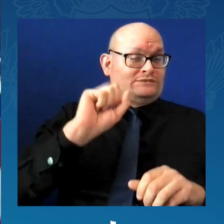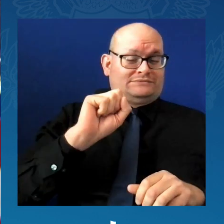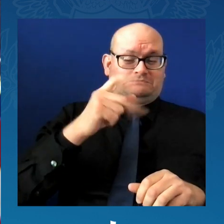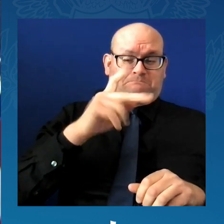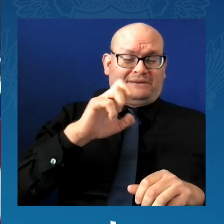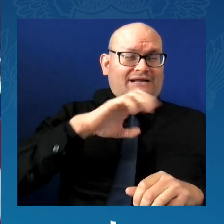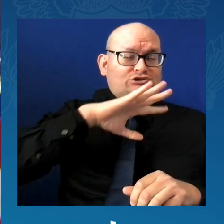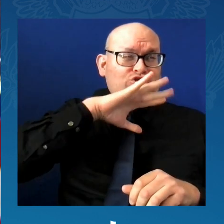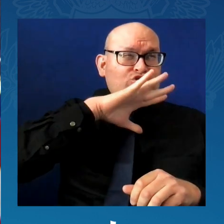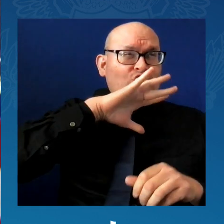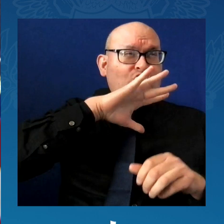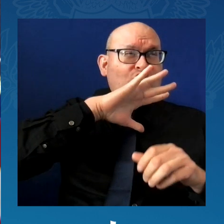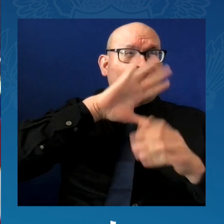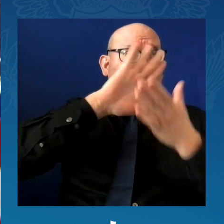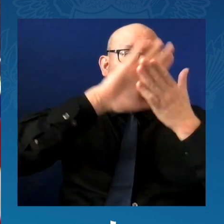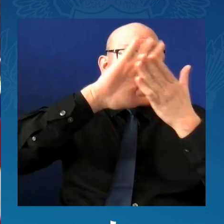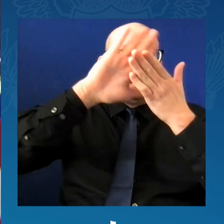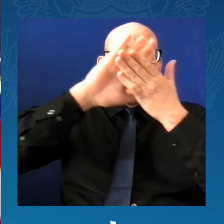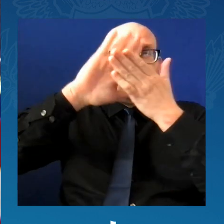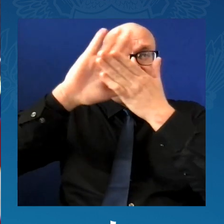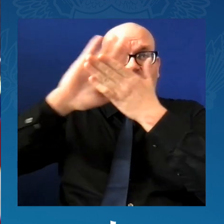And soon, they will be able to repair